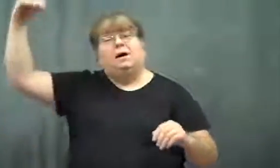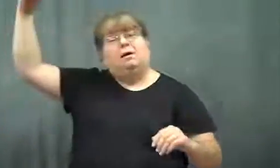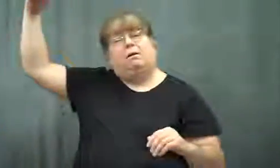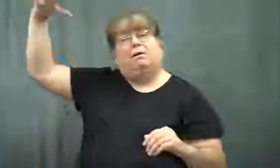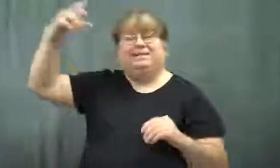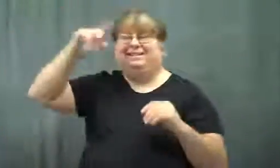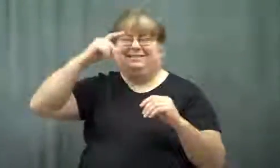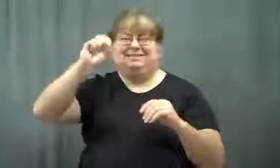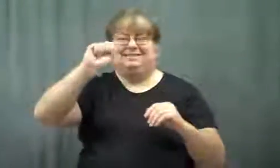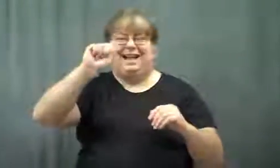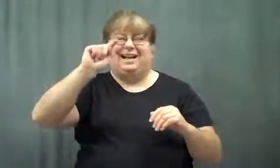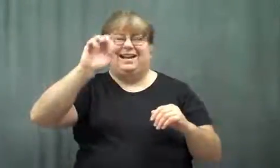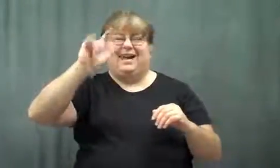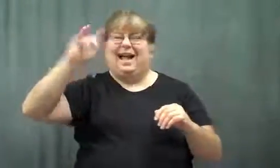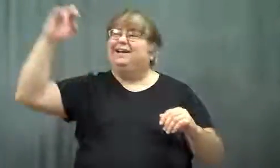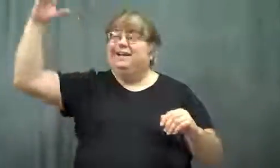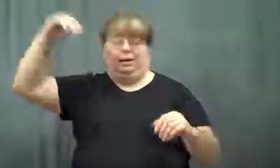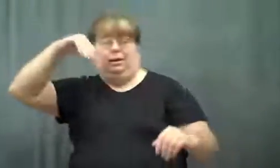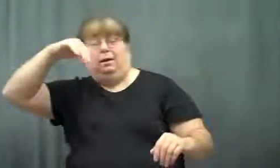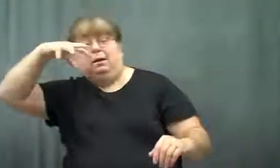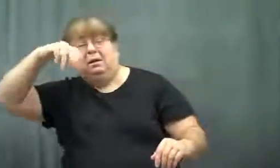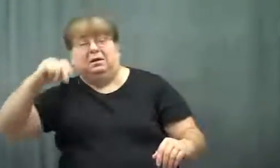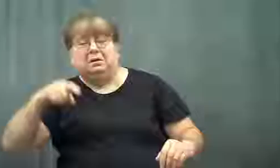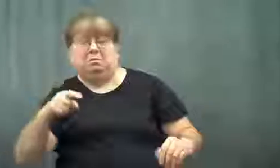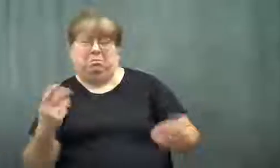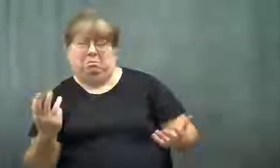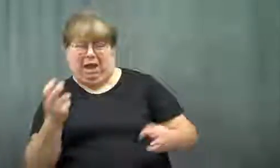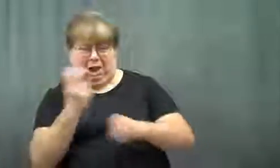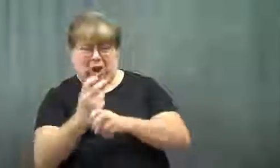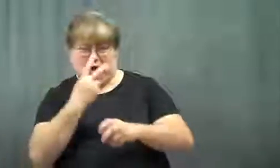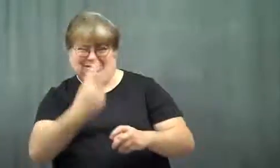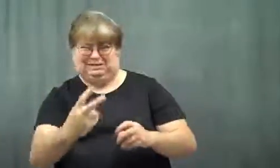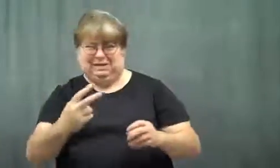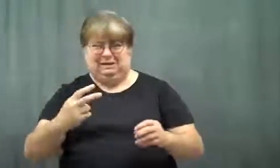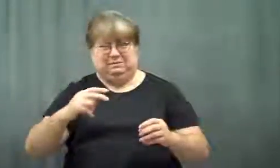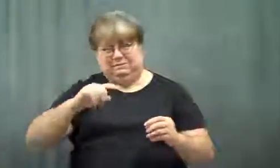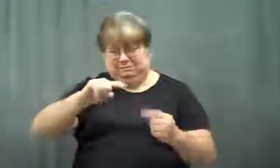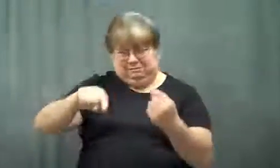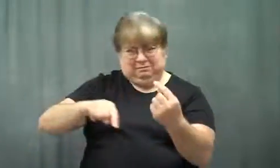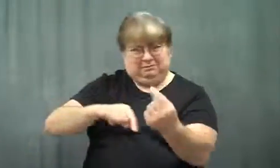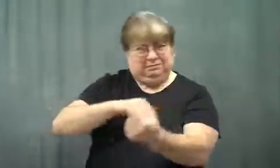From a satellite, it might be hard to see the rotation.